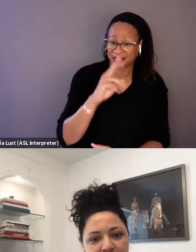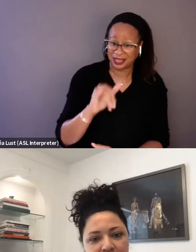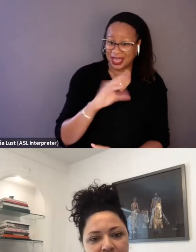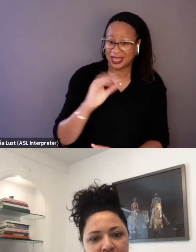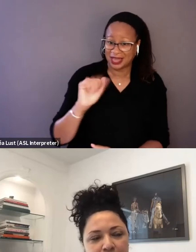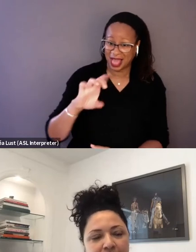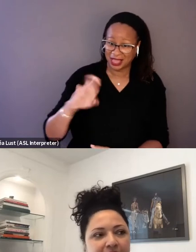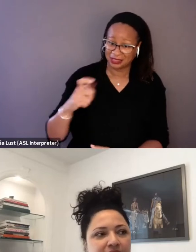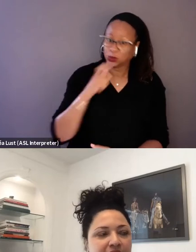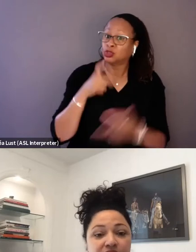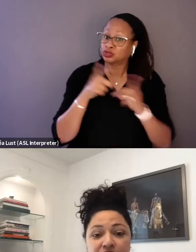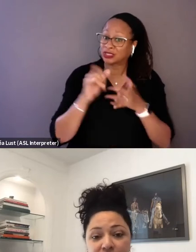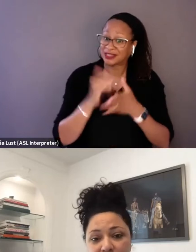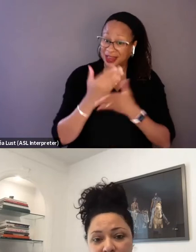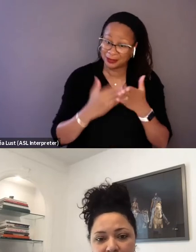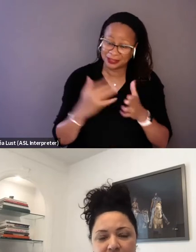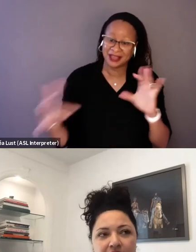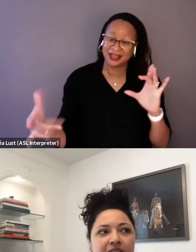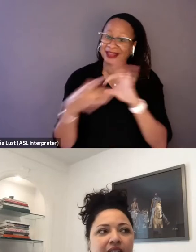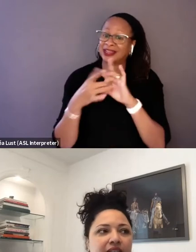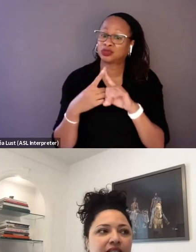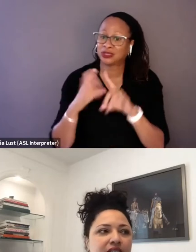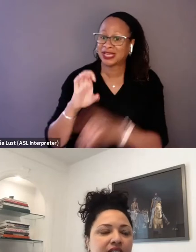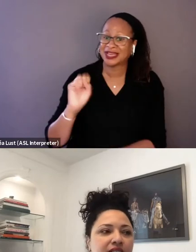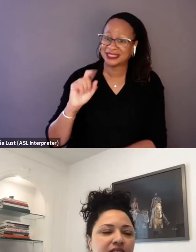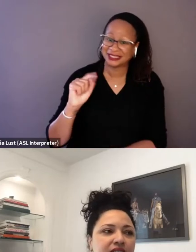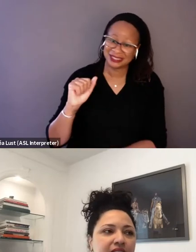they had ties to the estate and they knew